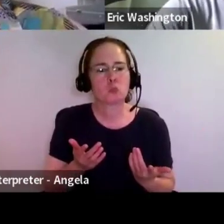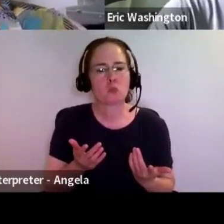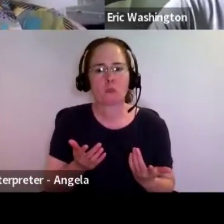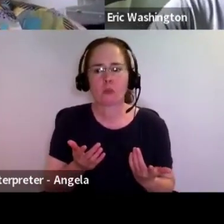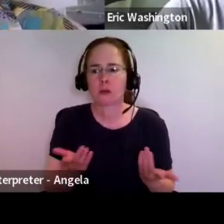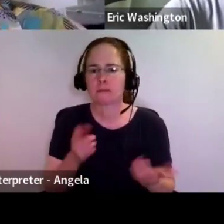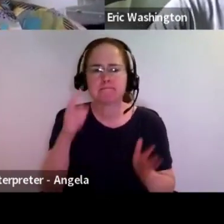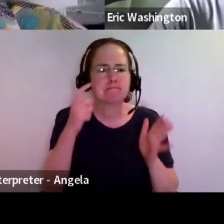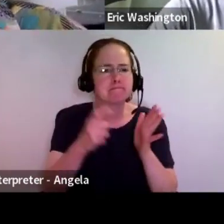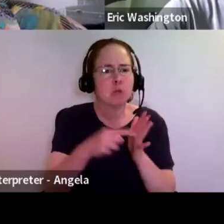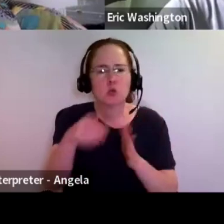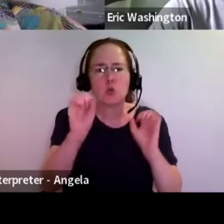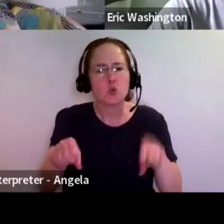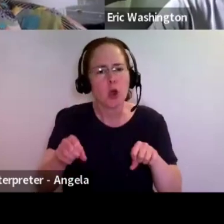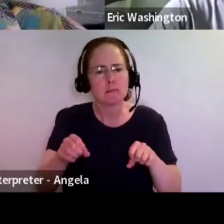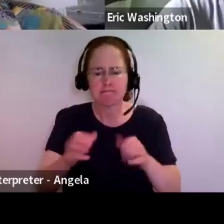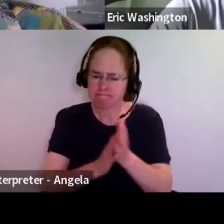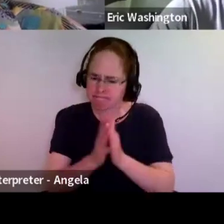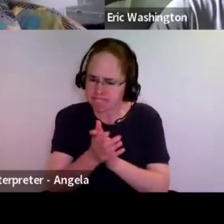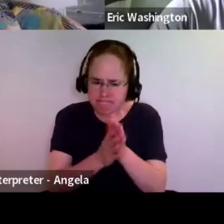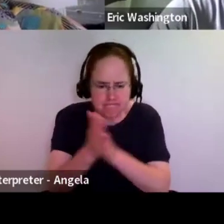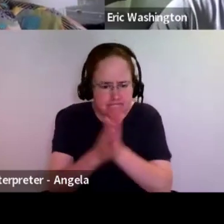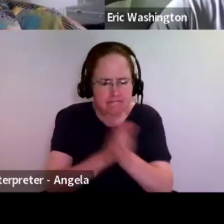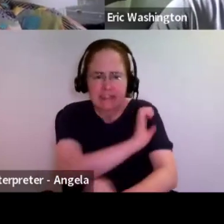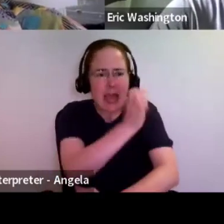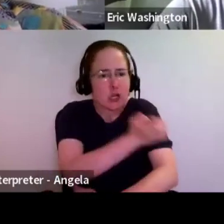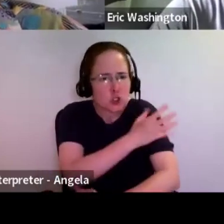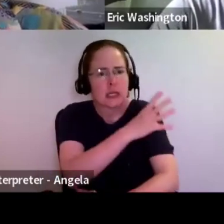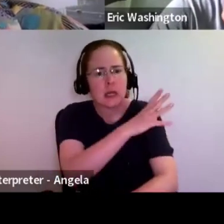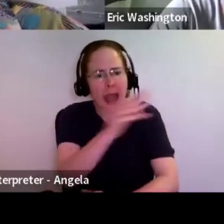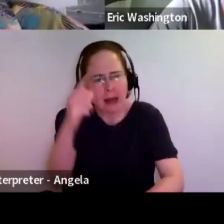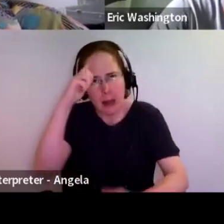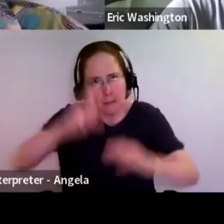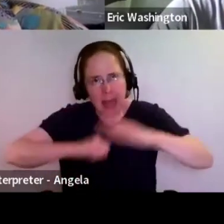capacity necessary to do your advocacy work. Are there people